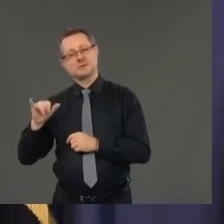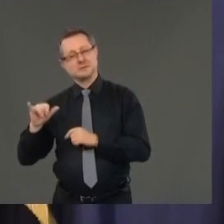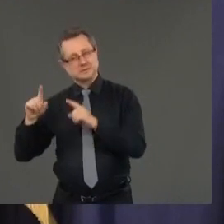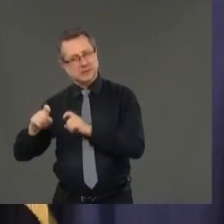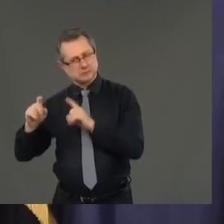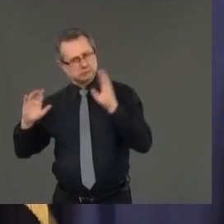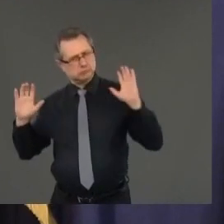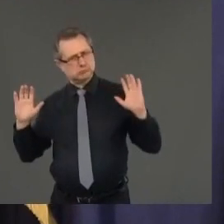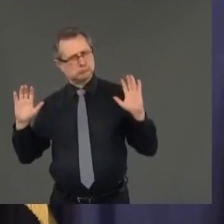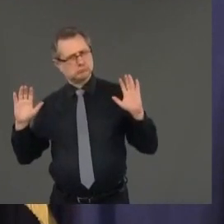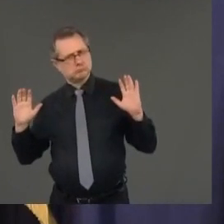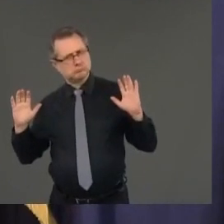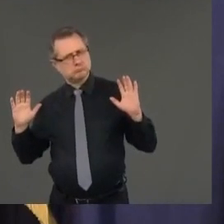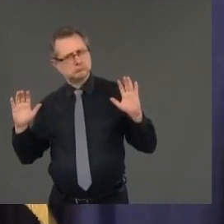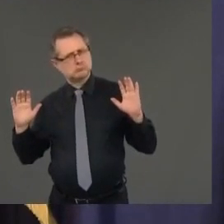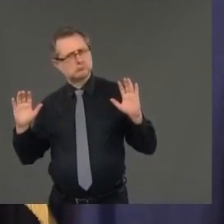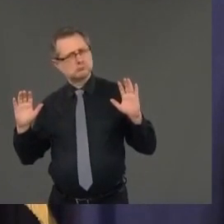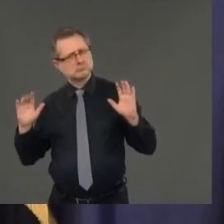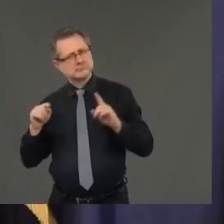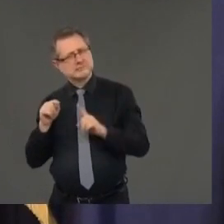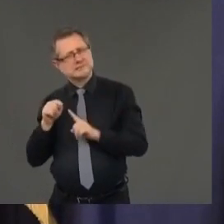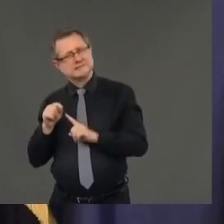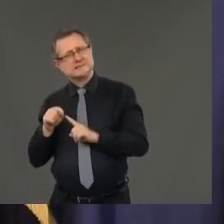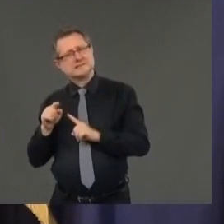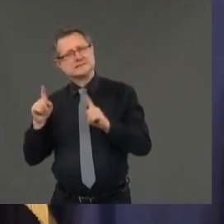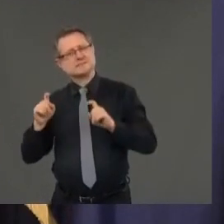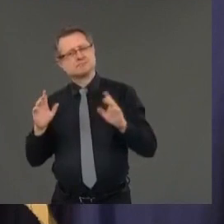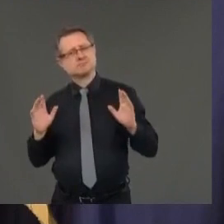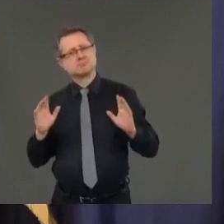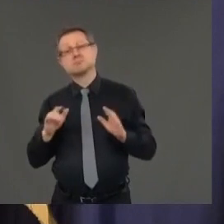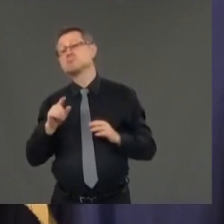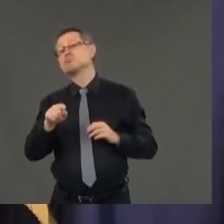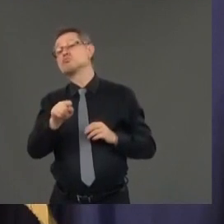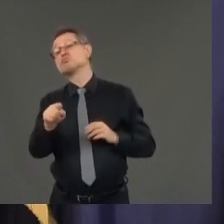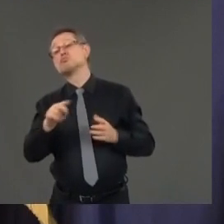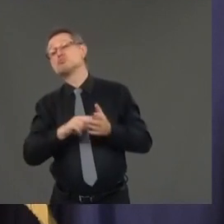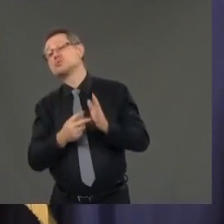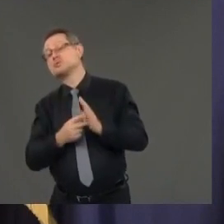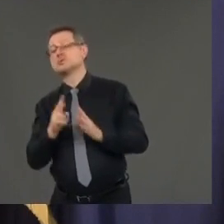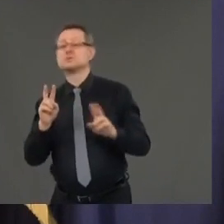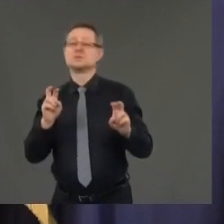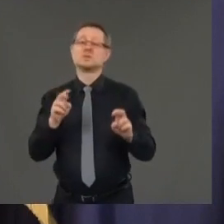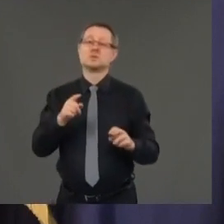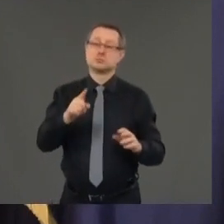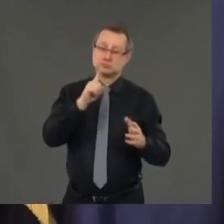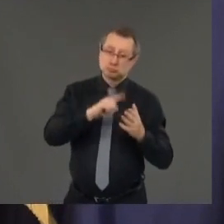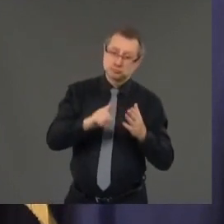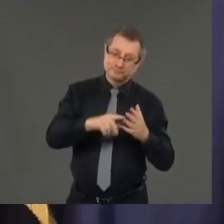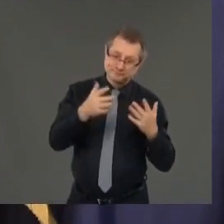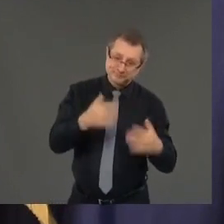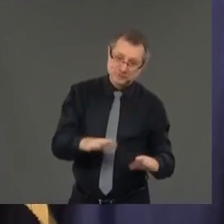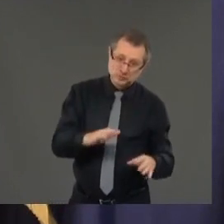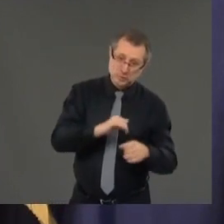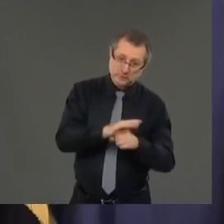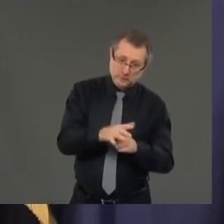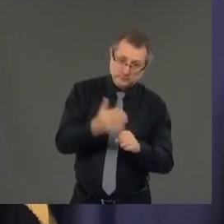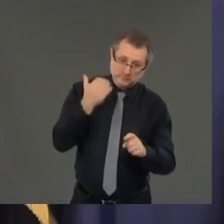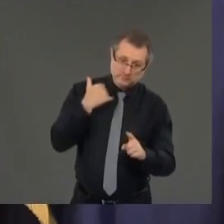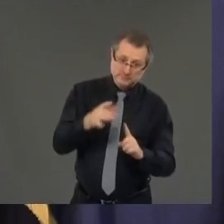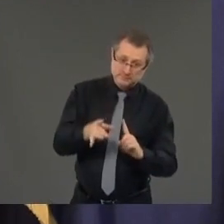ANTIBODY TEST. THE ANTIBODY TEST SAYS DID YOU